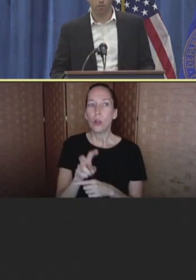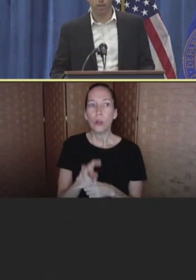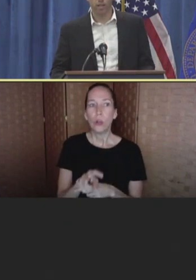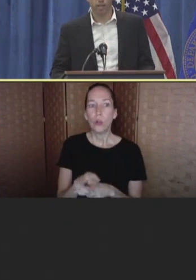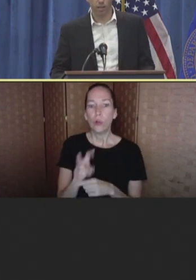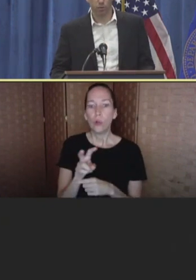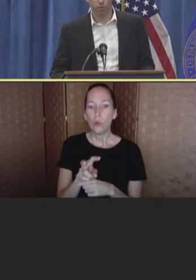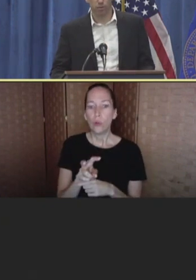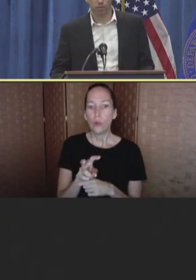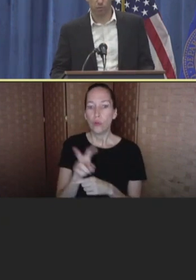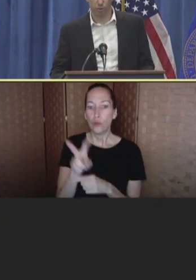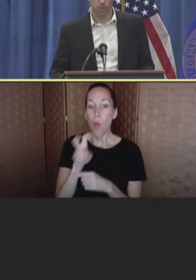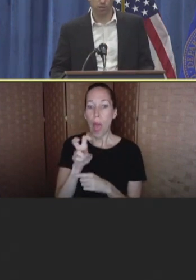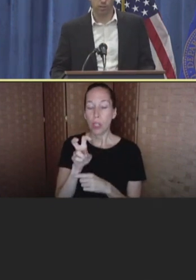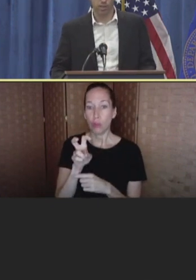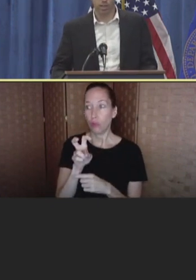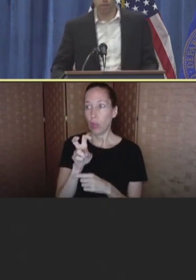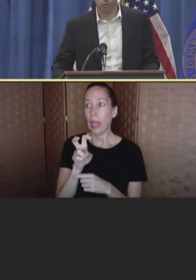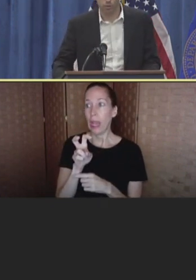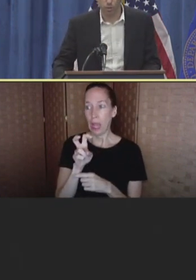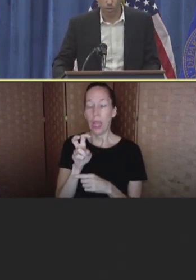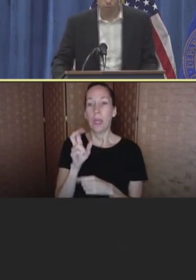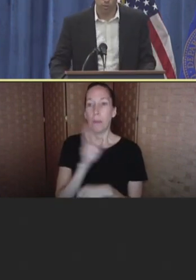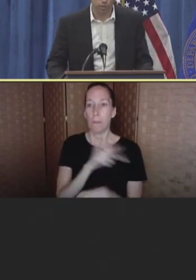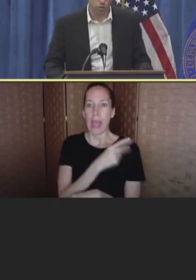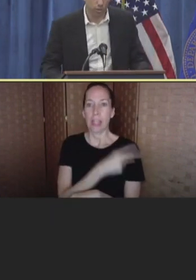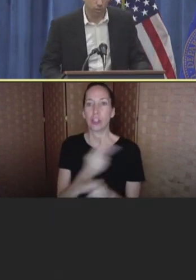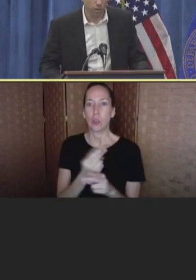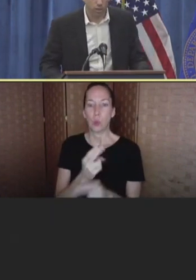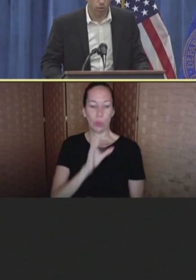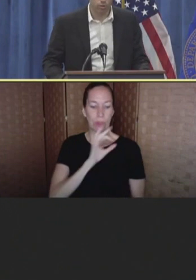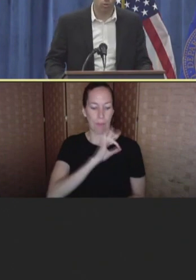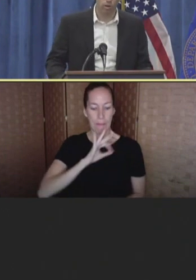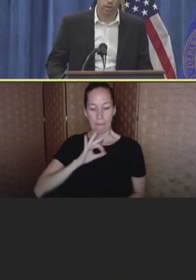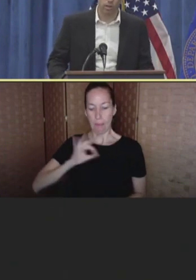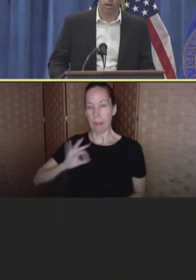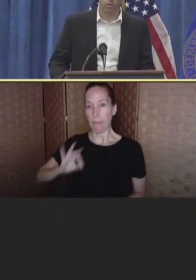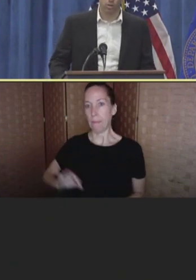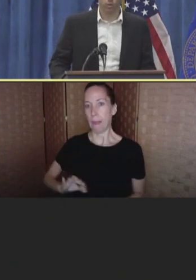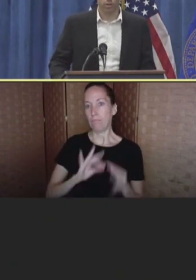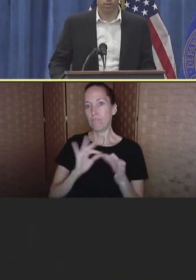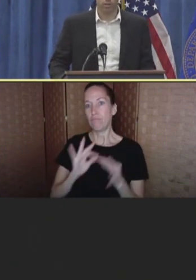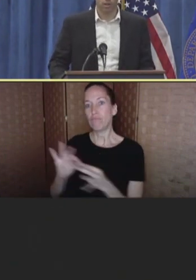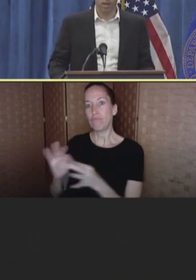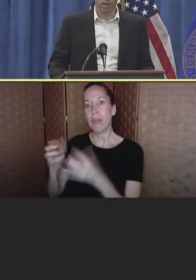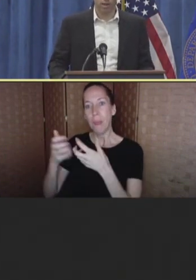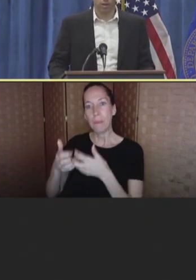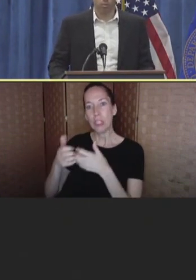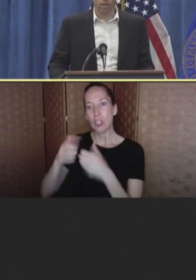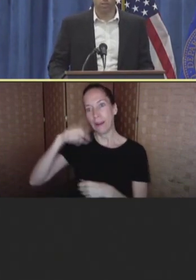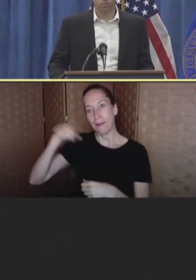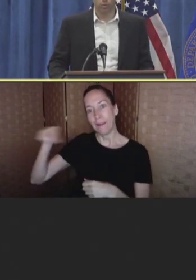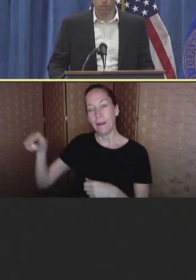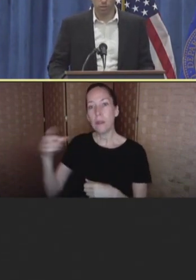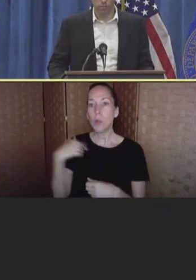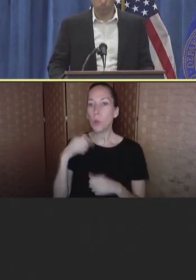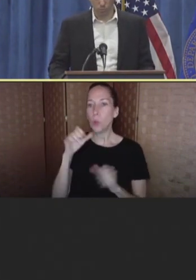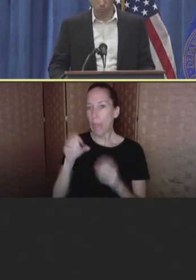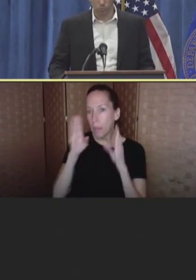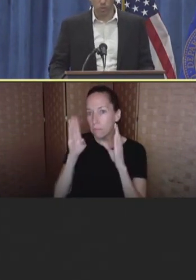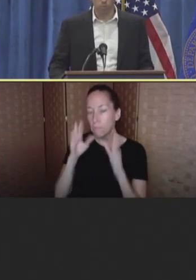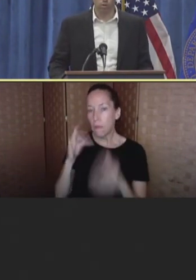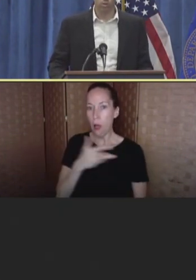the first FDA-cleared to determine not only heart rate and the blood saturation, but also